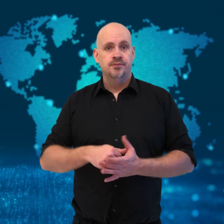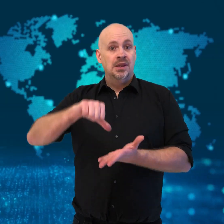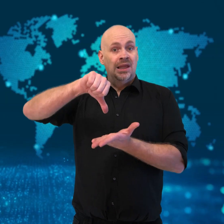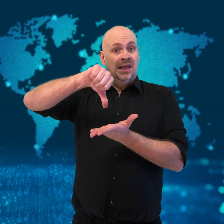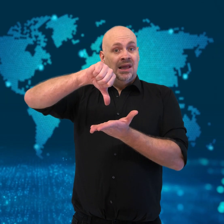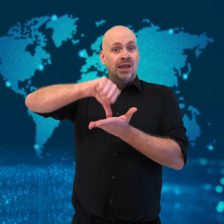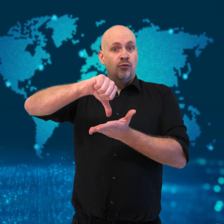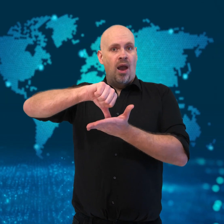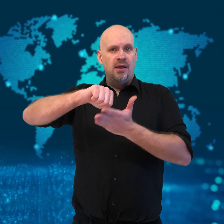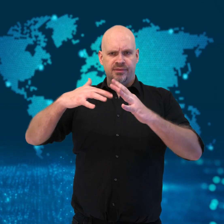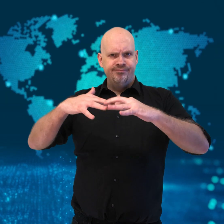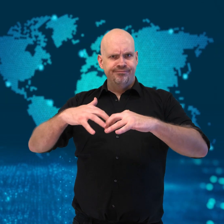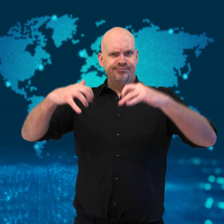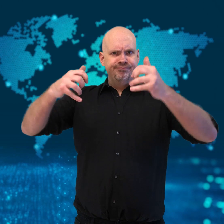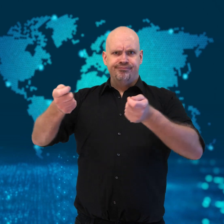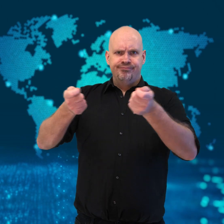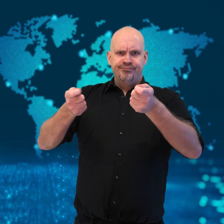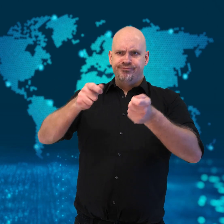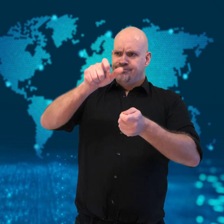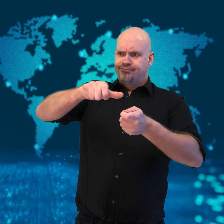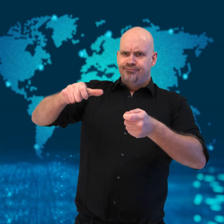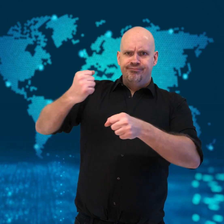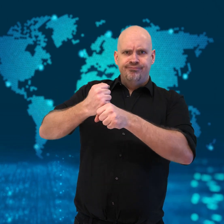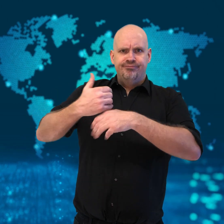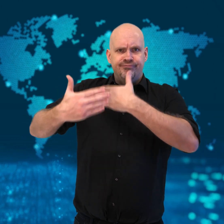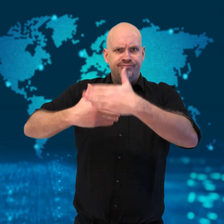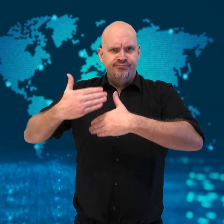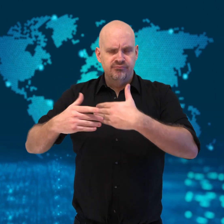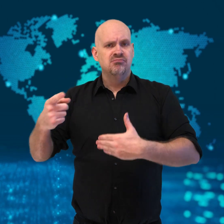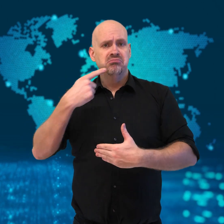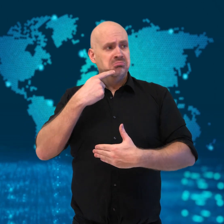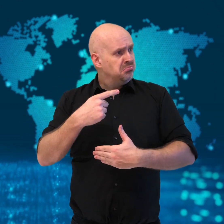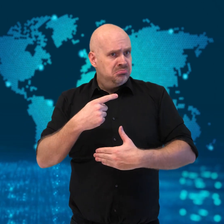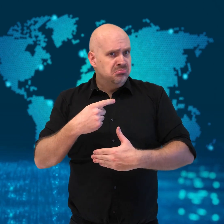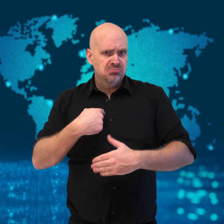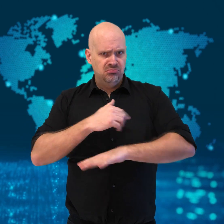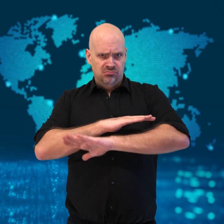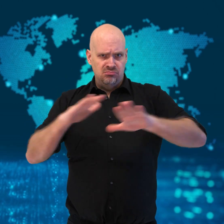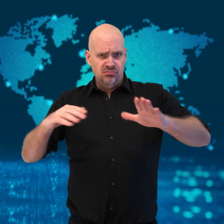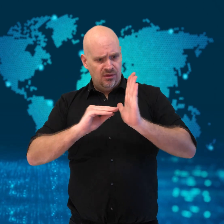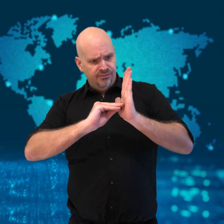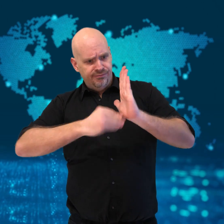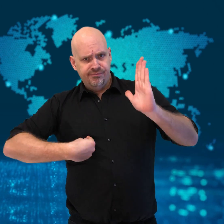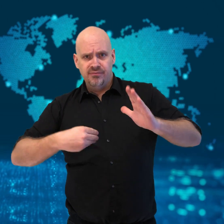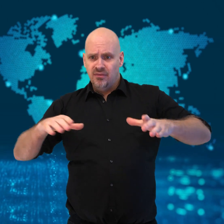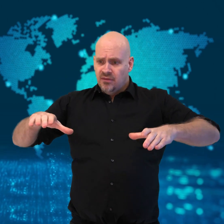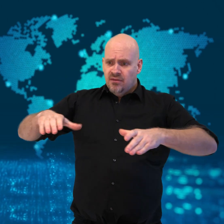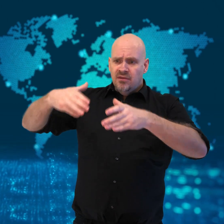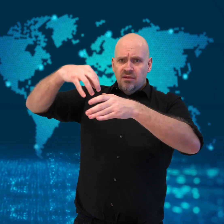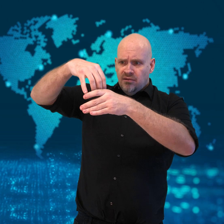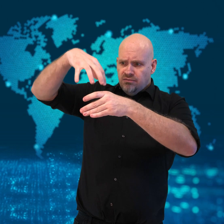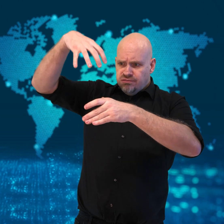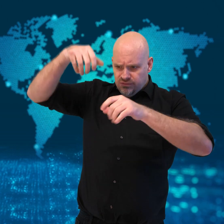[Gavin]: Iranian authorities say they will not consider a nuclear